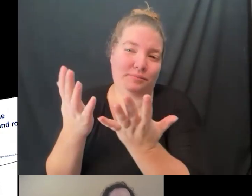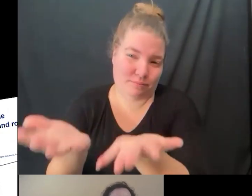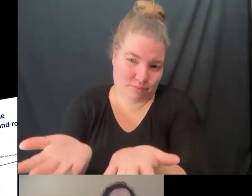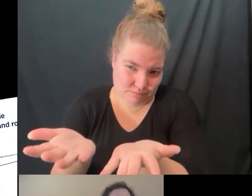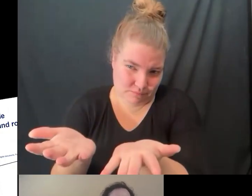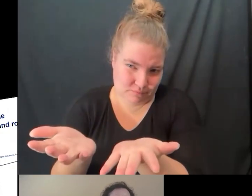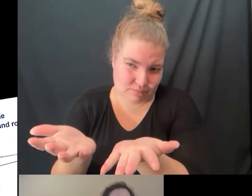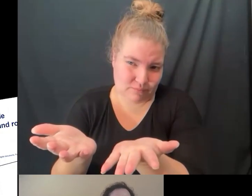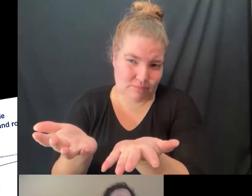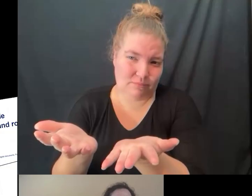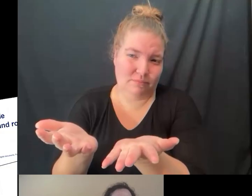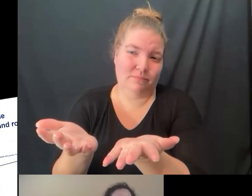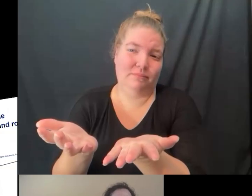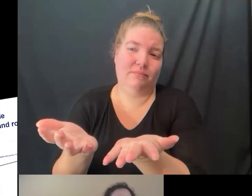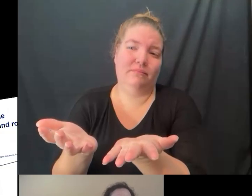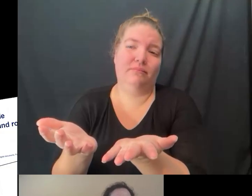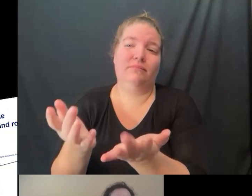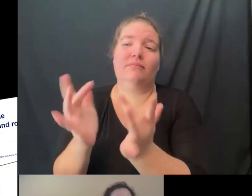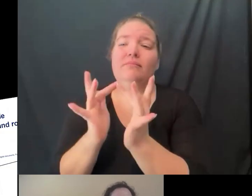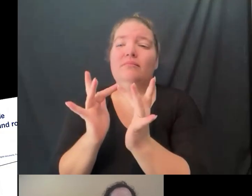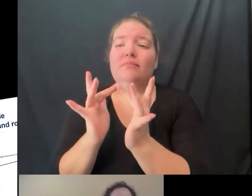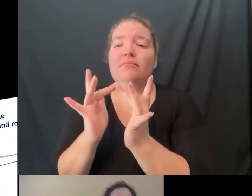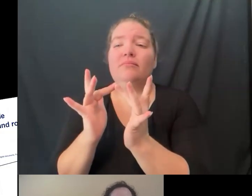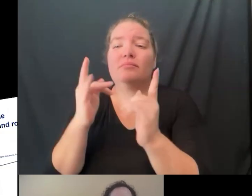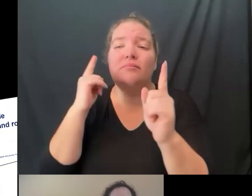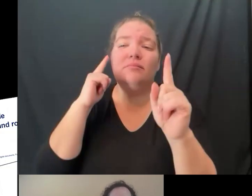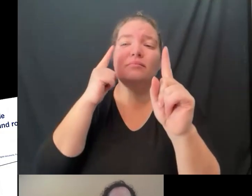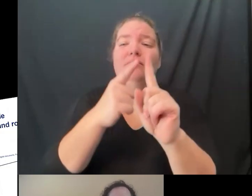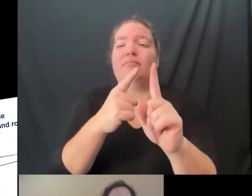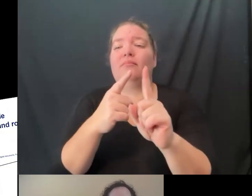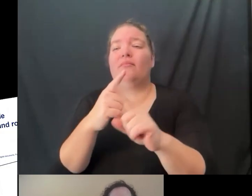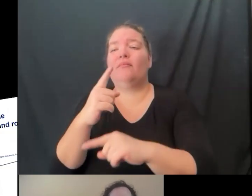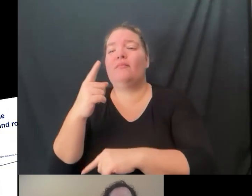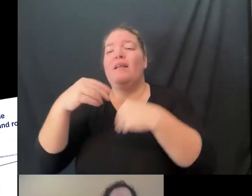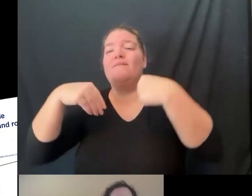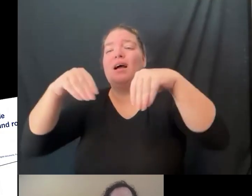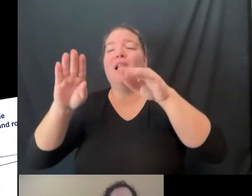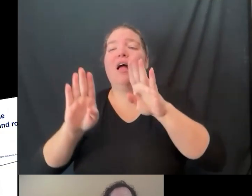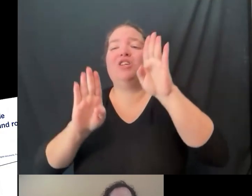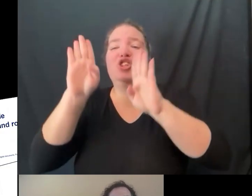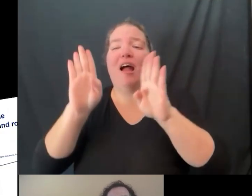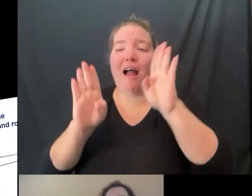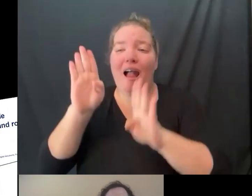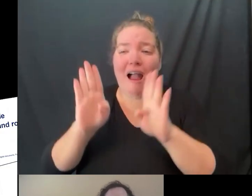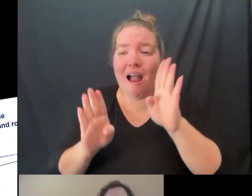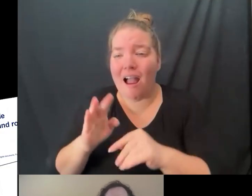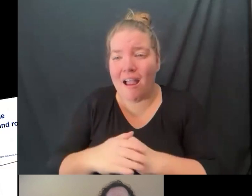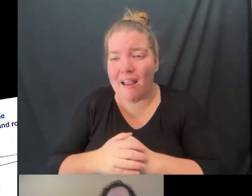So if you can now say, well, the website's fundamental thing is to auction off things on eBay,